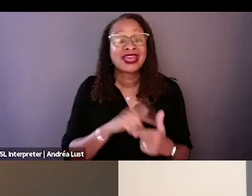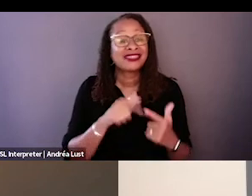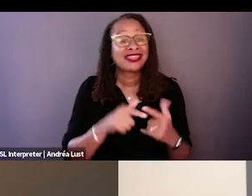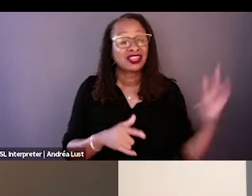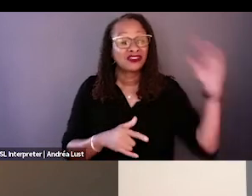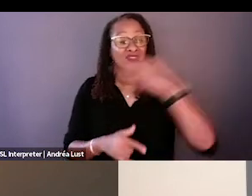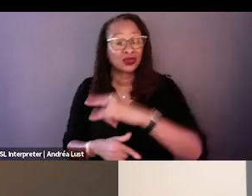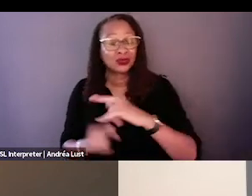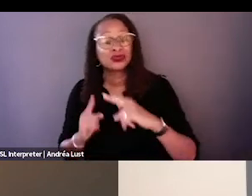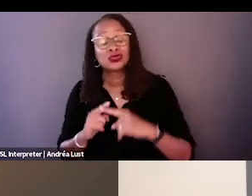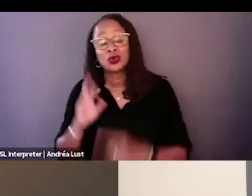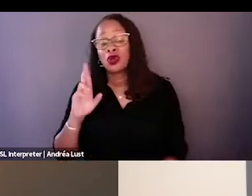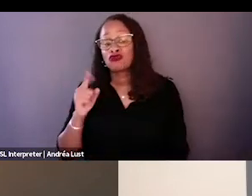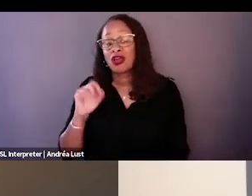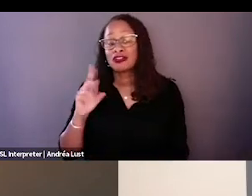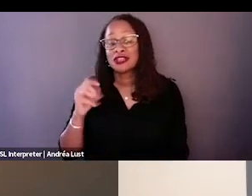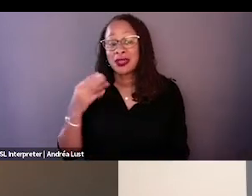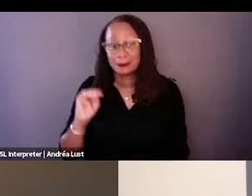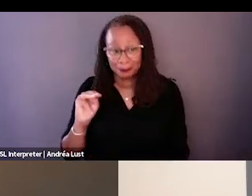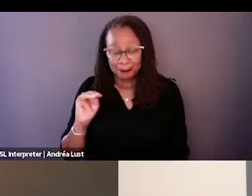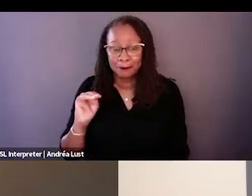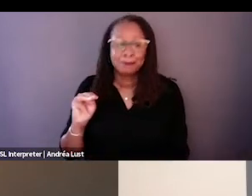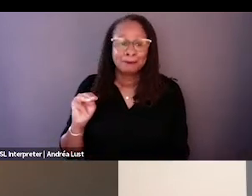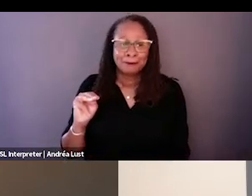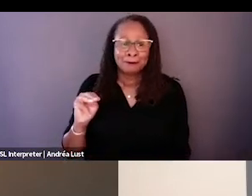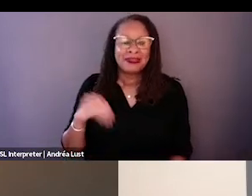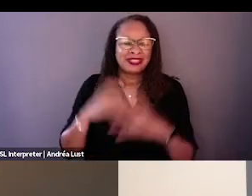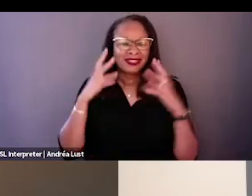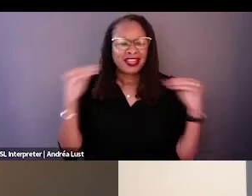It's extraordinary.